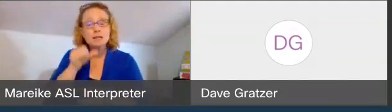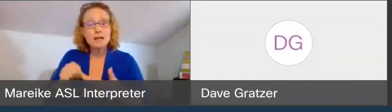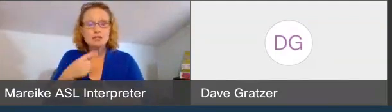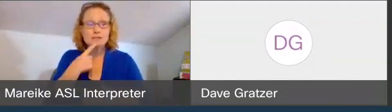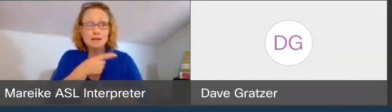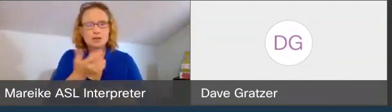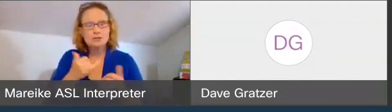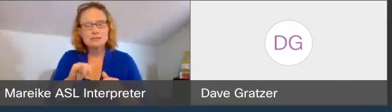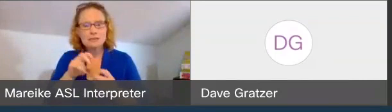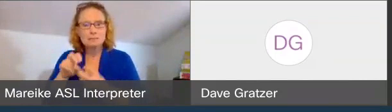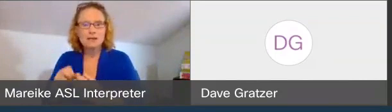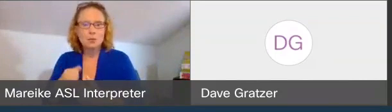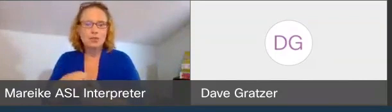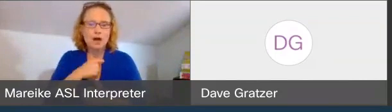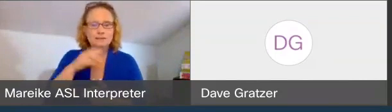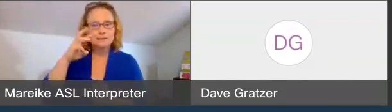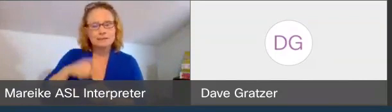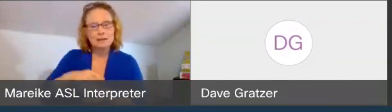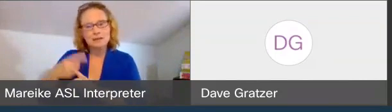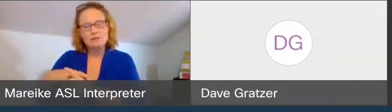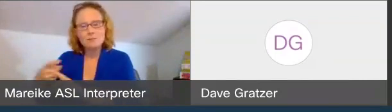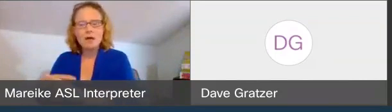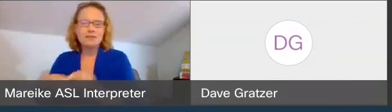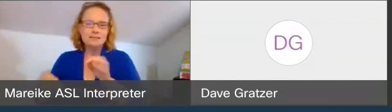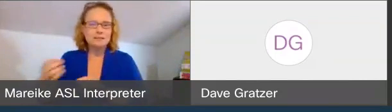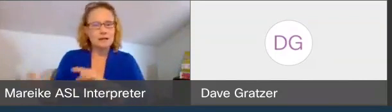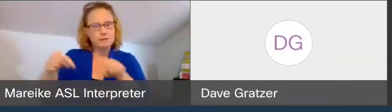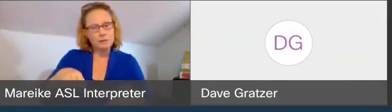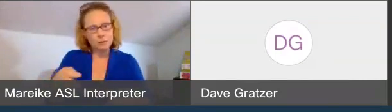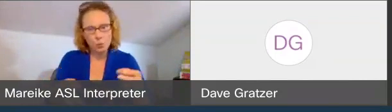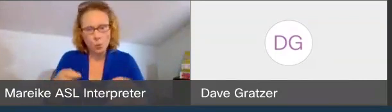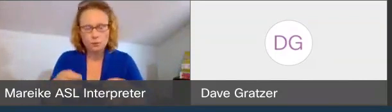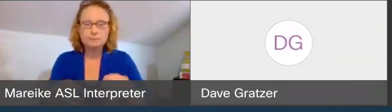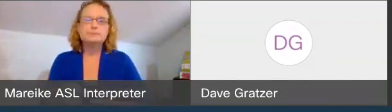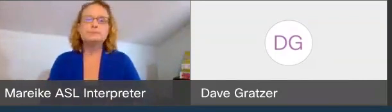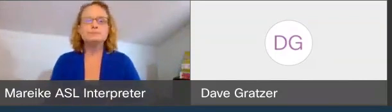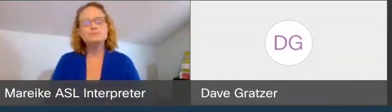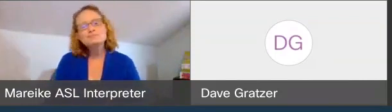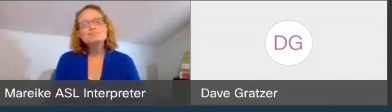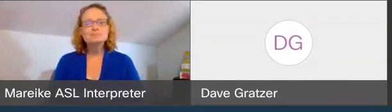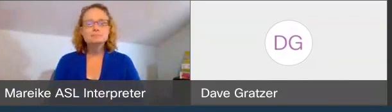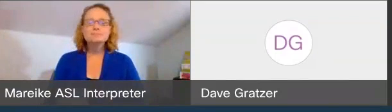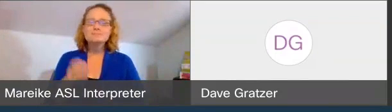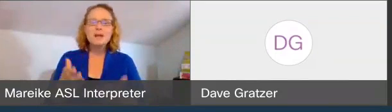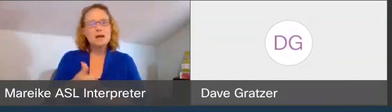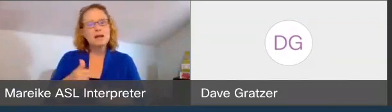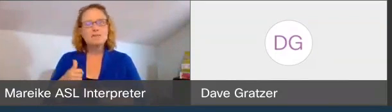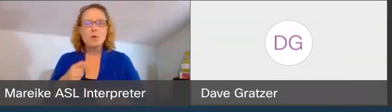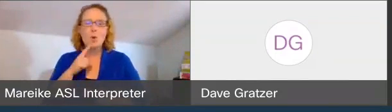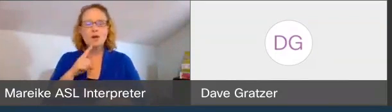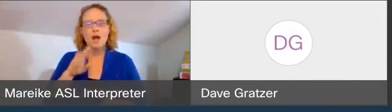us six times a month in lieu of appearances at court and this might avoid a bench warrant or